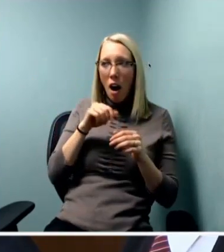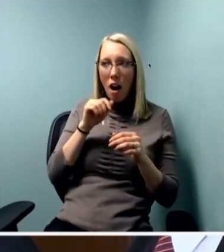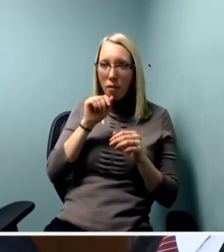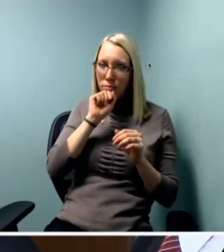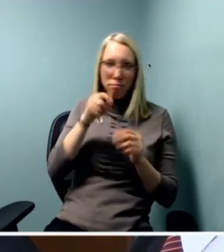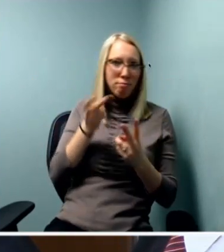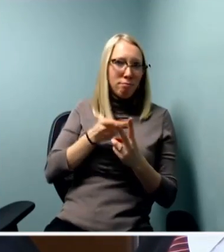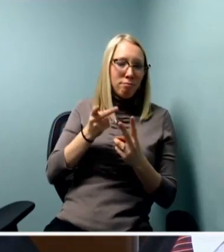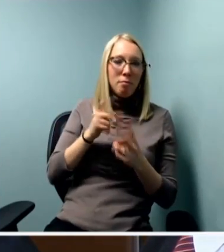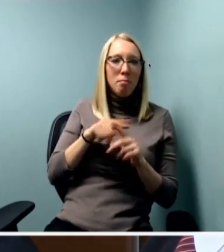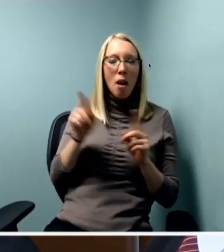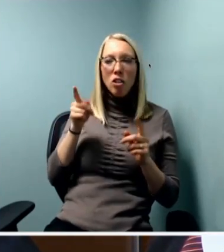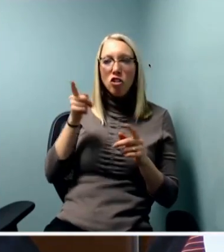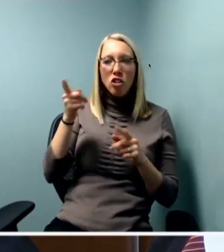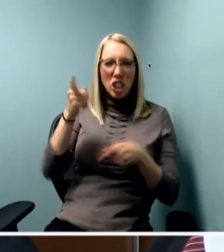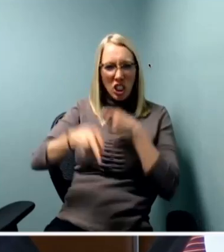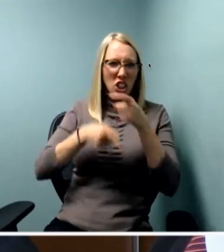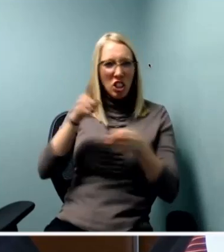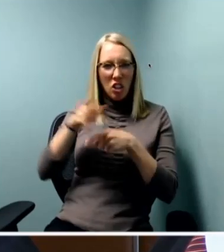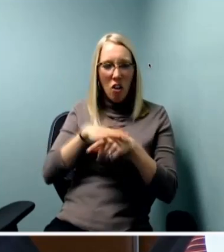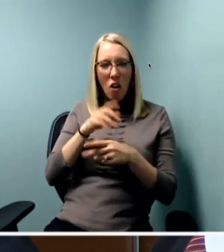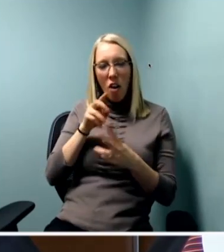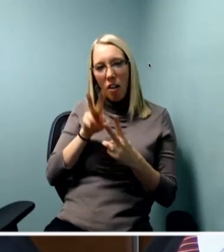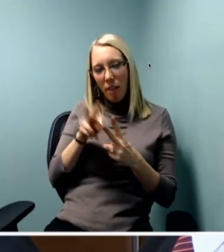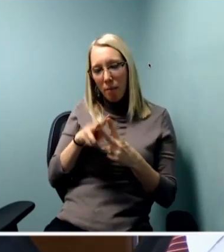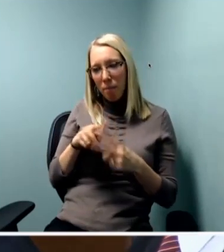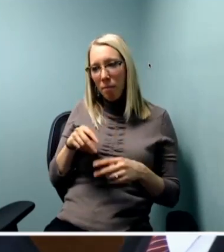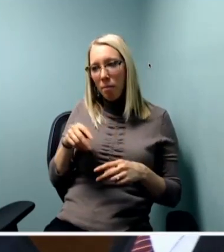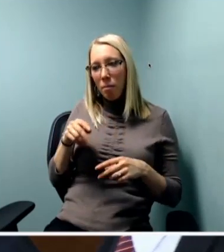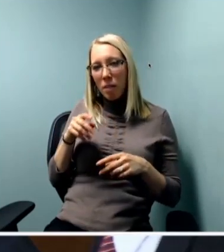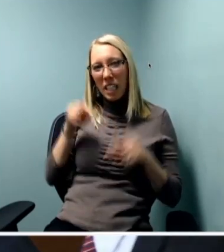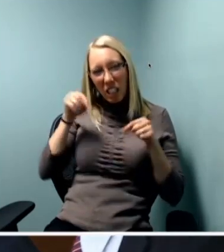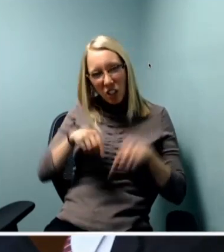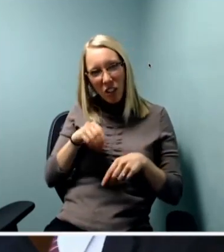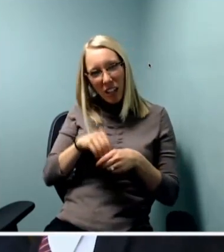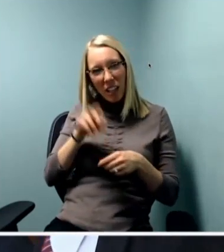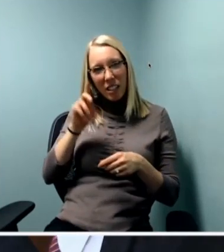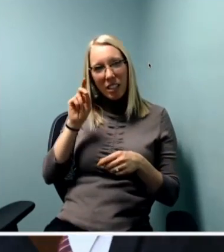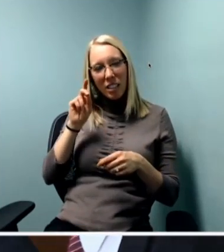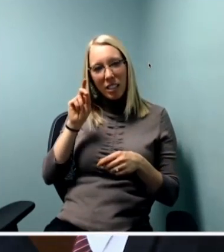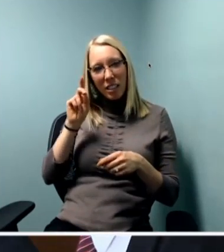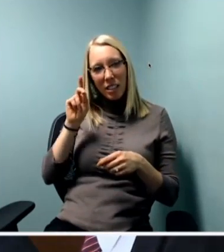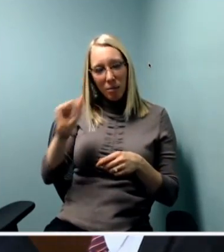But I was like, okay, even here, in the disability community, the queers are the ones who are going to be made fun of,